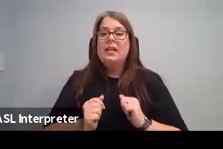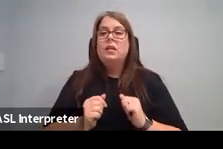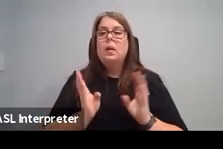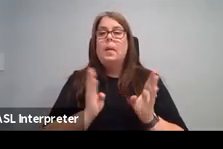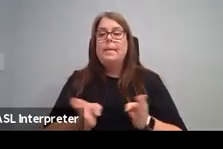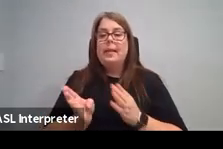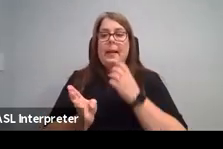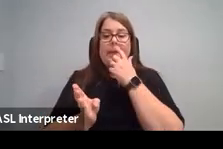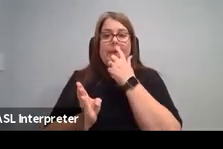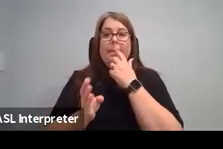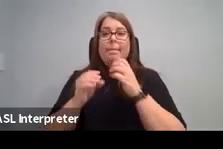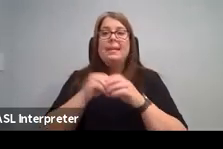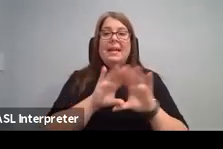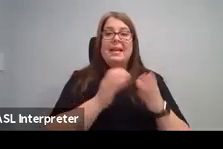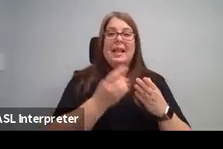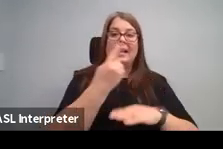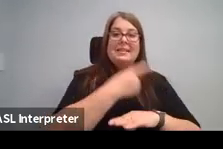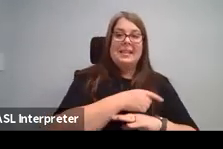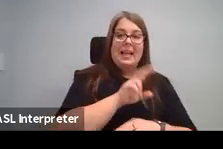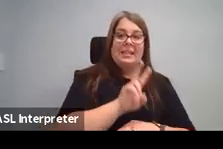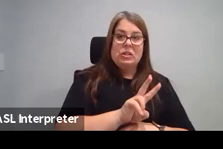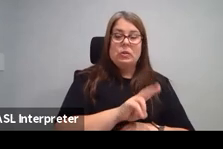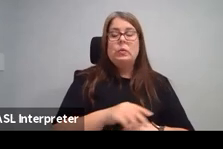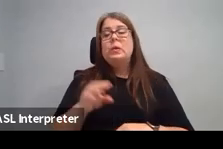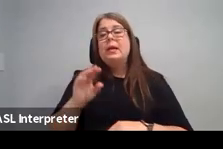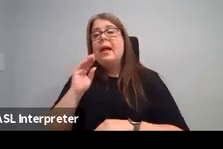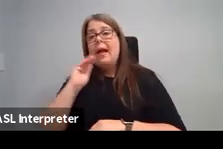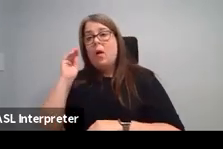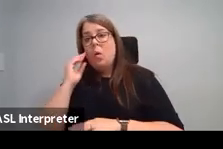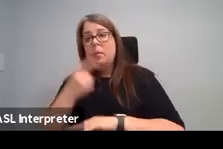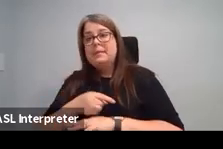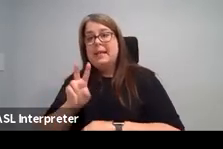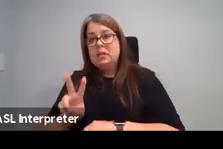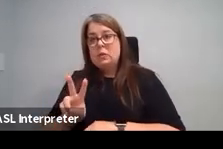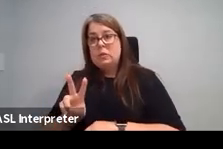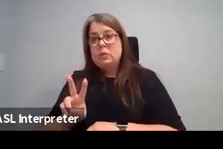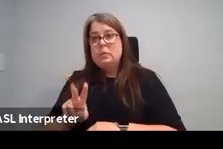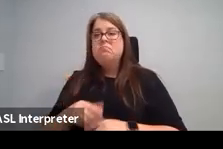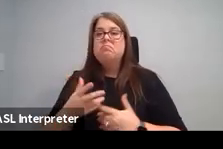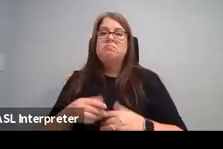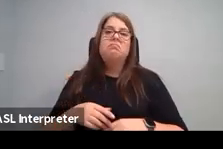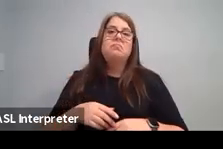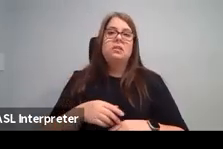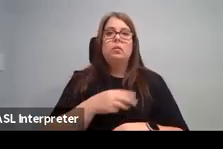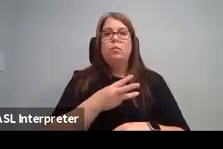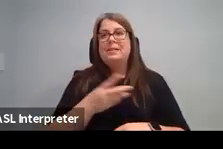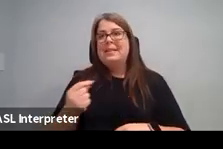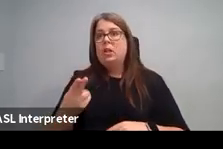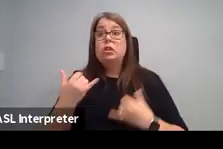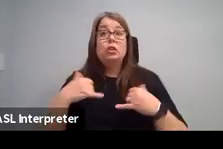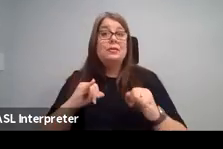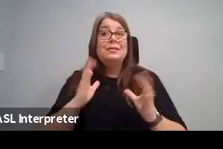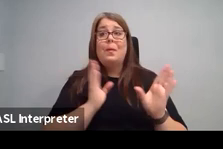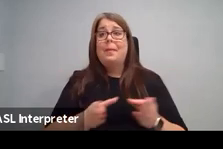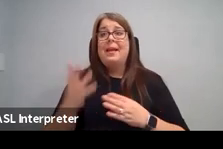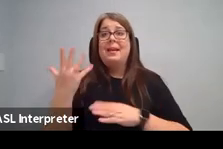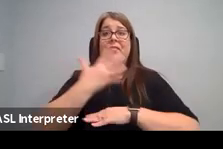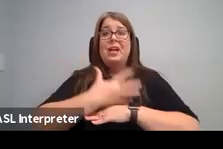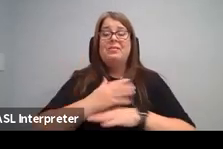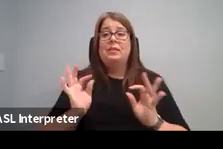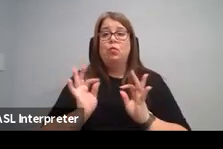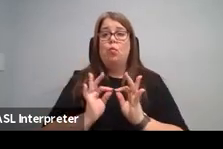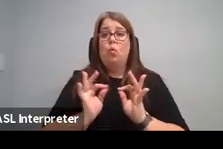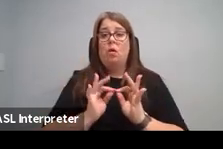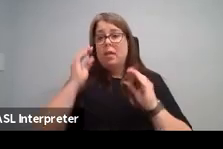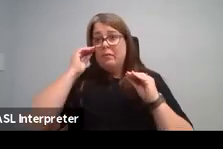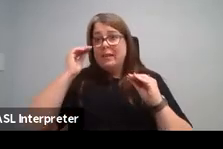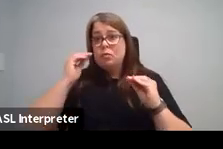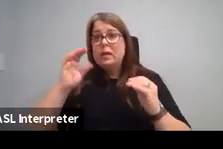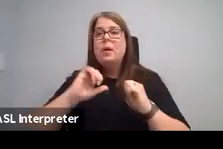Jewyl Alderson Clarke, SDCOE: In class day two at home, day two. And those students are going to do that, Wednesday, Thursday, right, you're still 25 days of instruction that it's just the order in which students are doing them as different